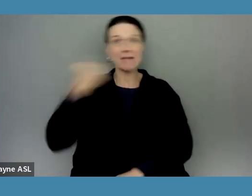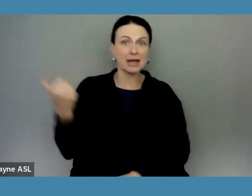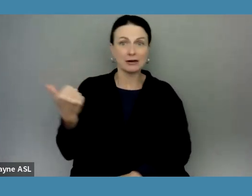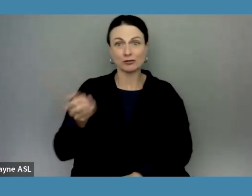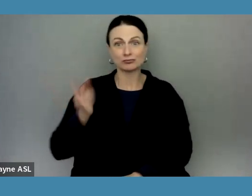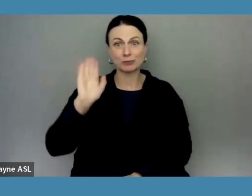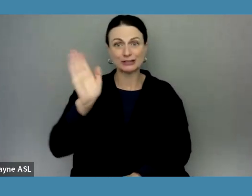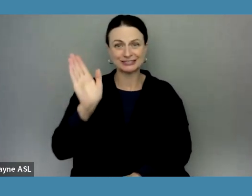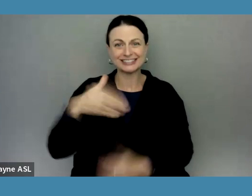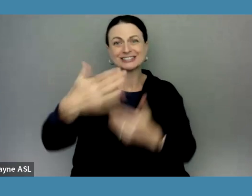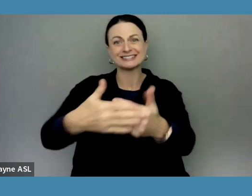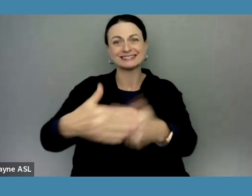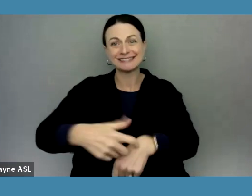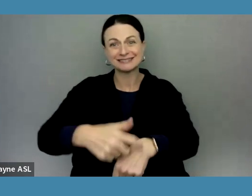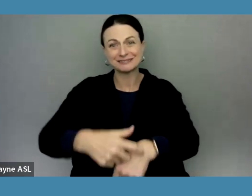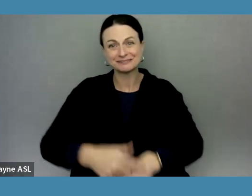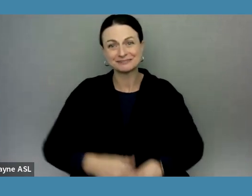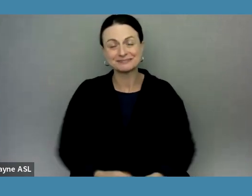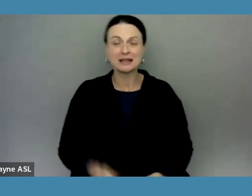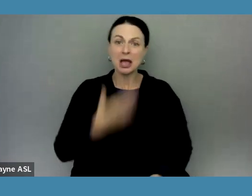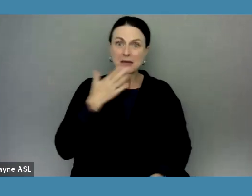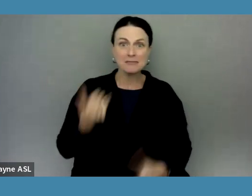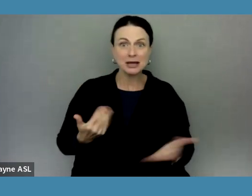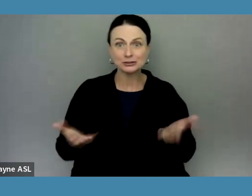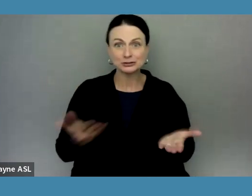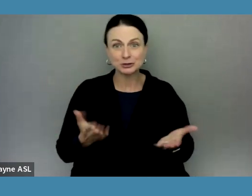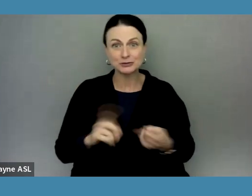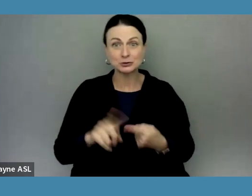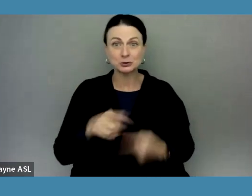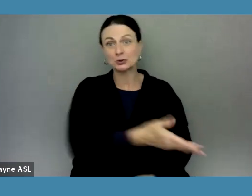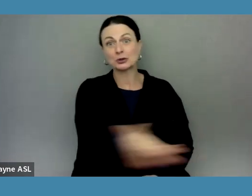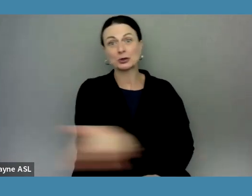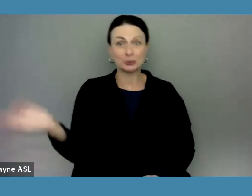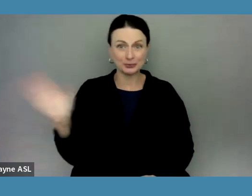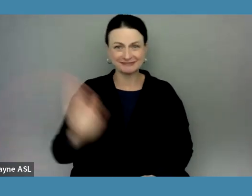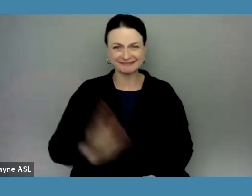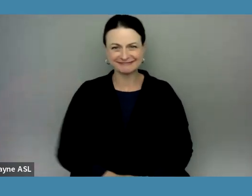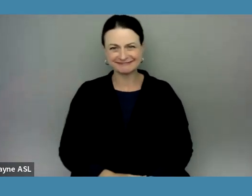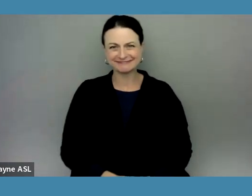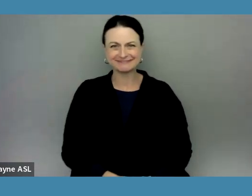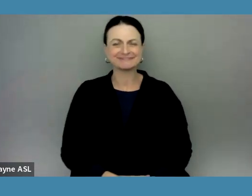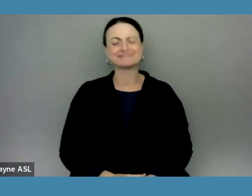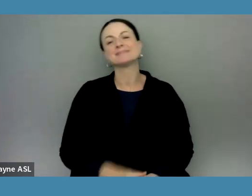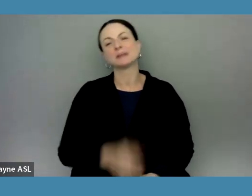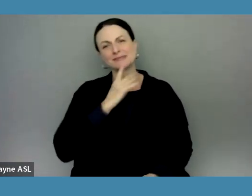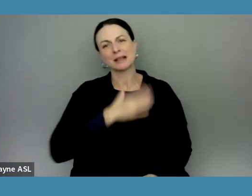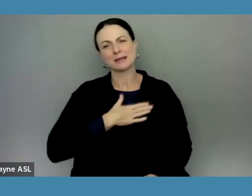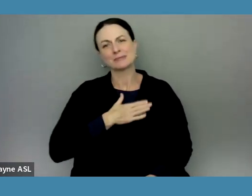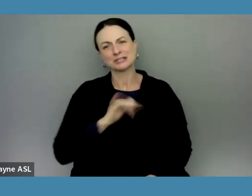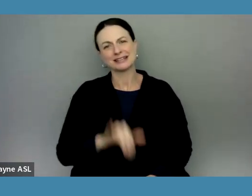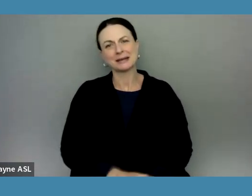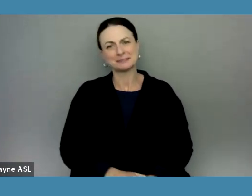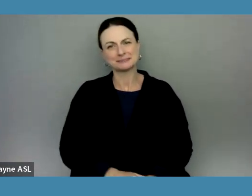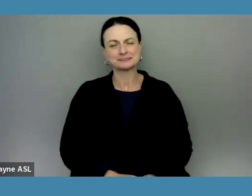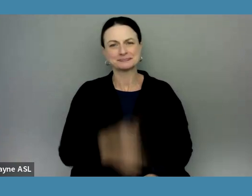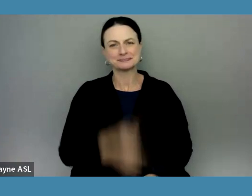and provide better services to you. So we'd really appreciate it if you could take that survey.